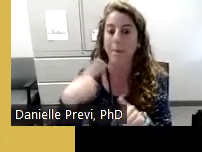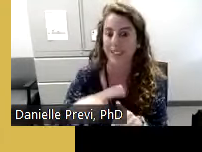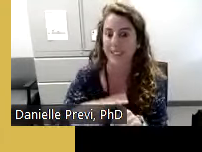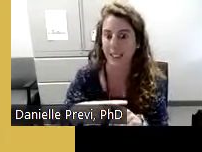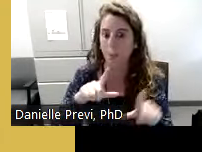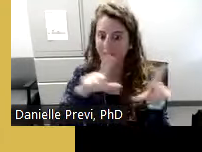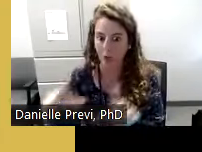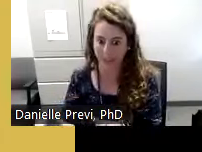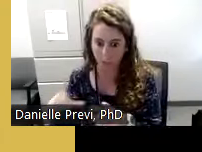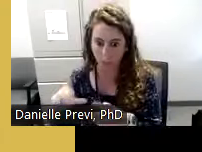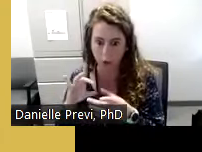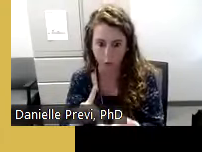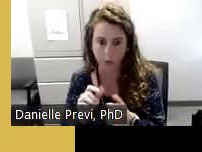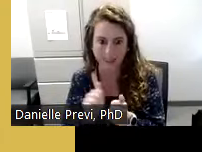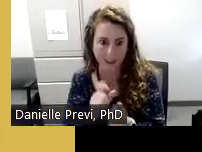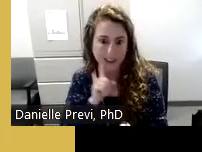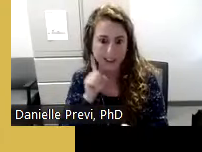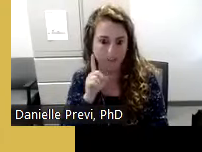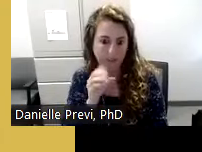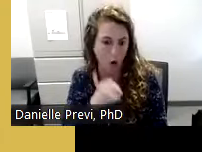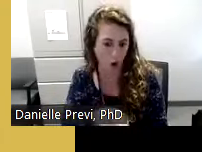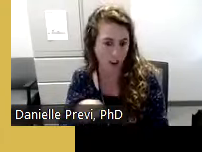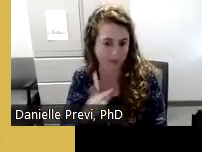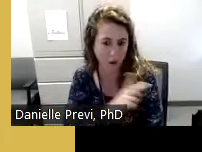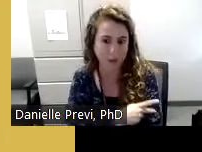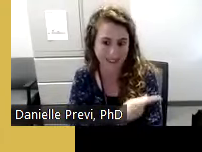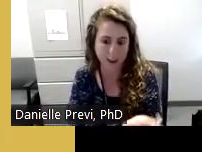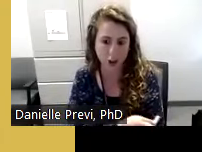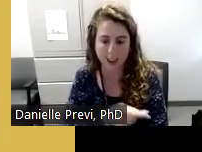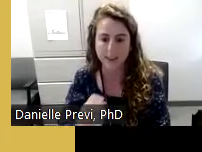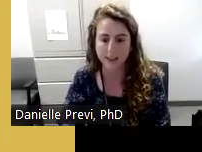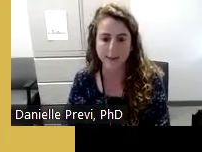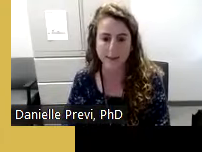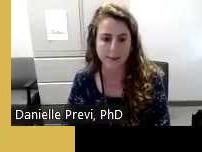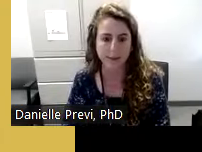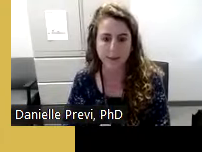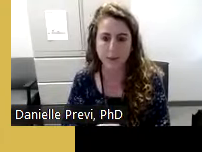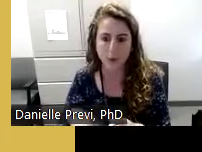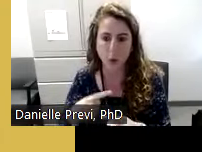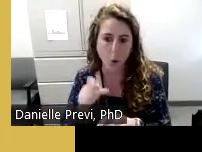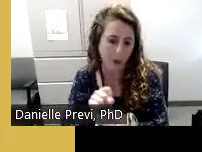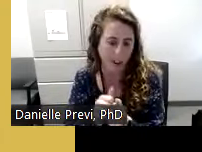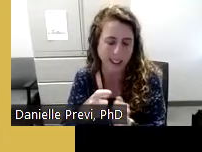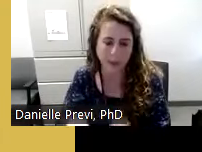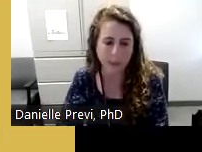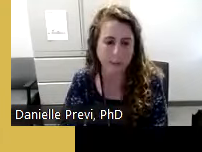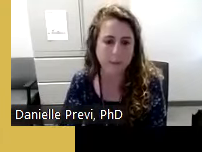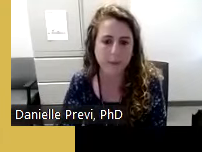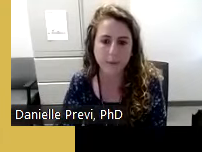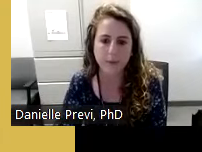is really to have more of [cough] to present this information more of a positive frame when it comes to dealing with and serving these deaf/hard of hearing patients.